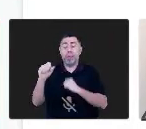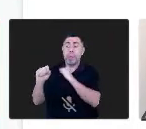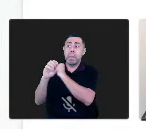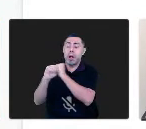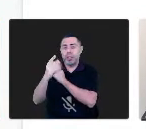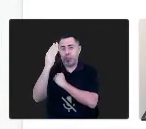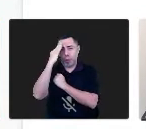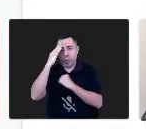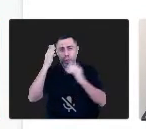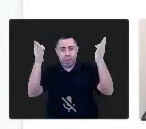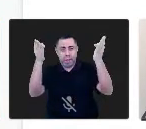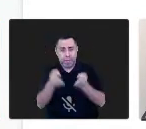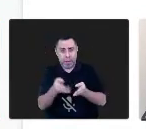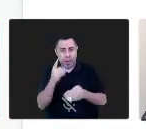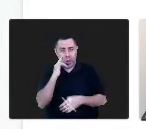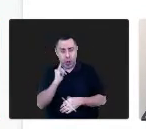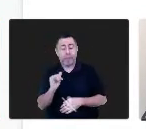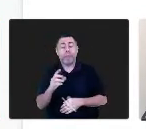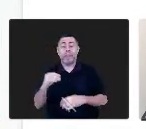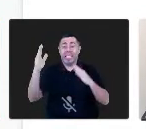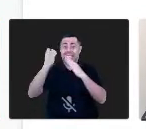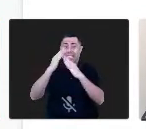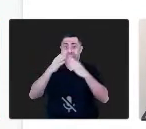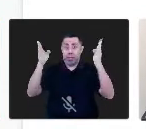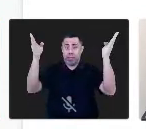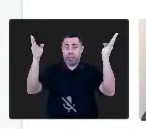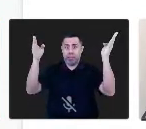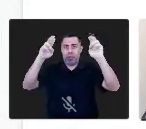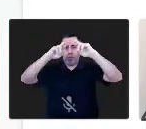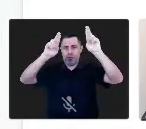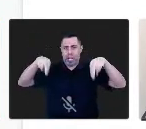is your resume and wherever you're having a problem in your job search